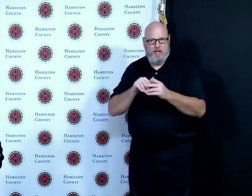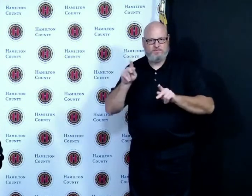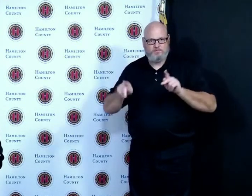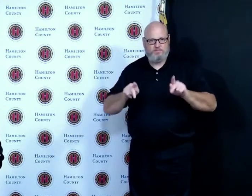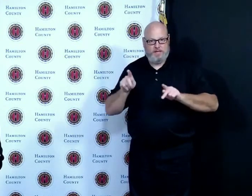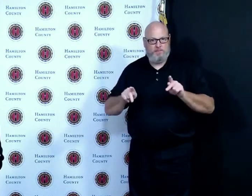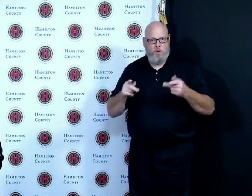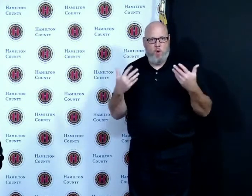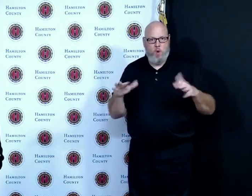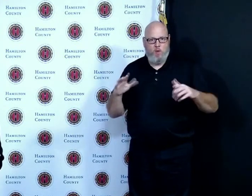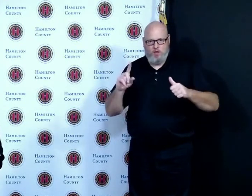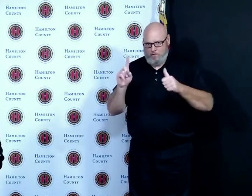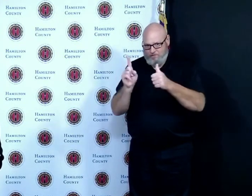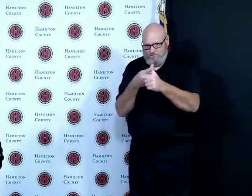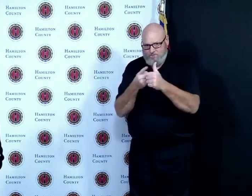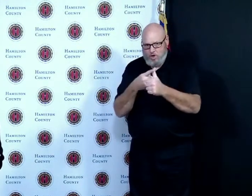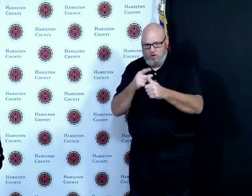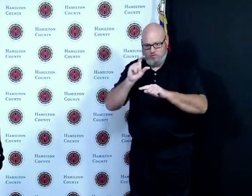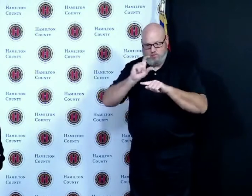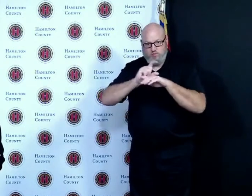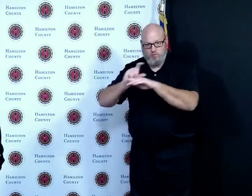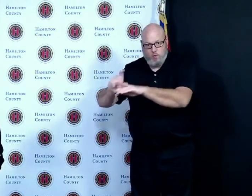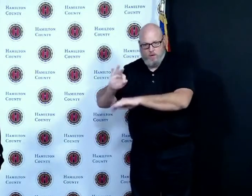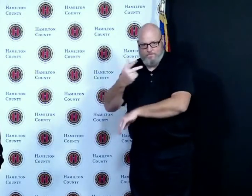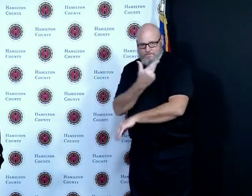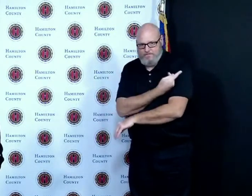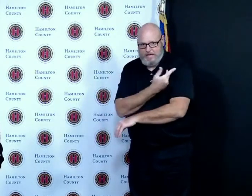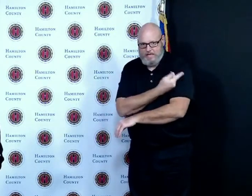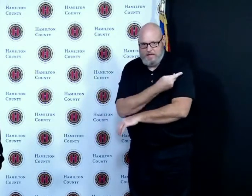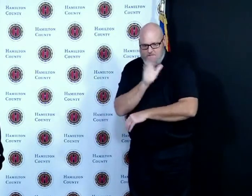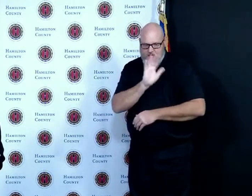they can spread it to other people and so that is why they are